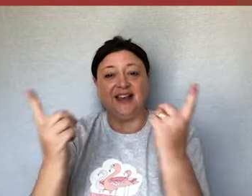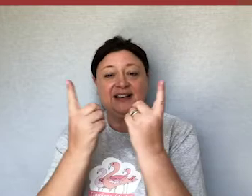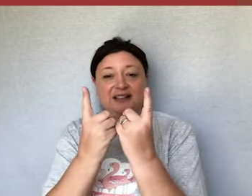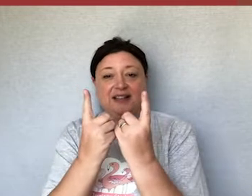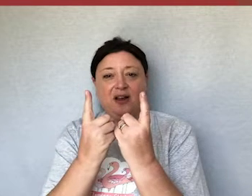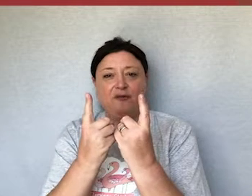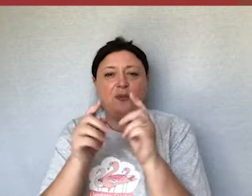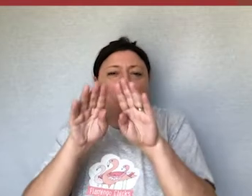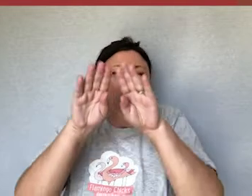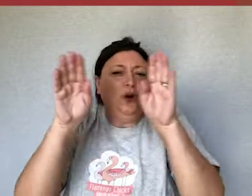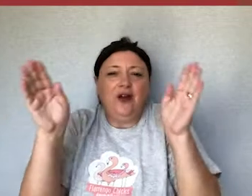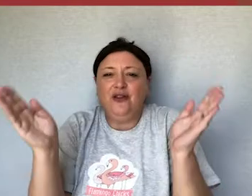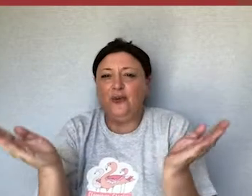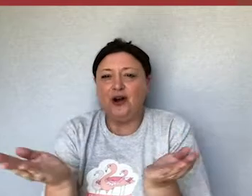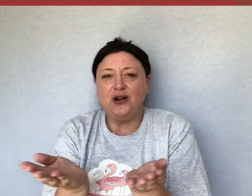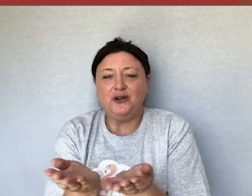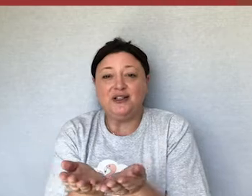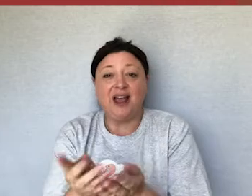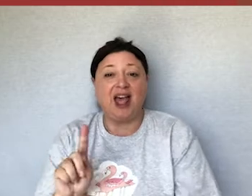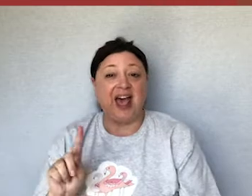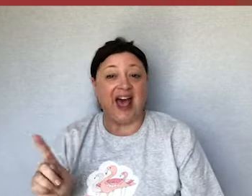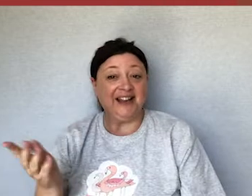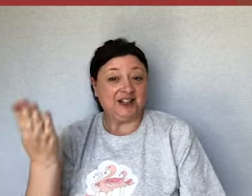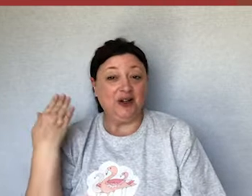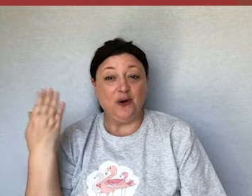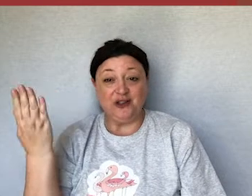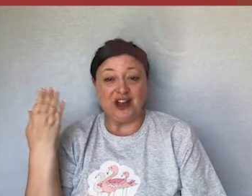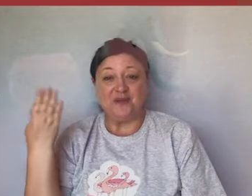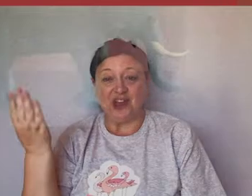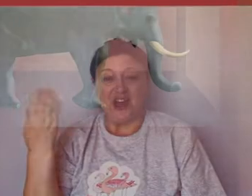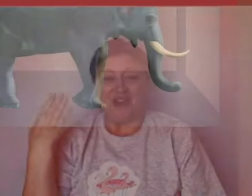see lots of different things from all over the world from a long time ago.